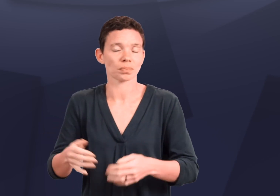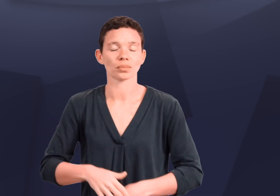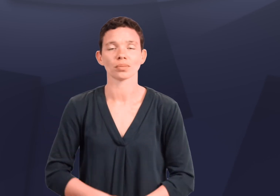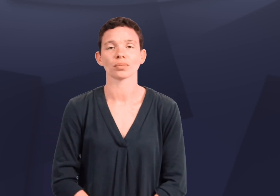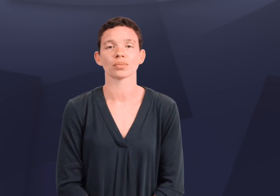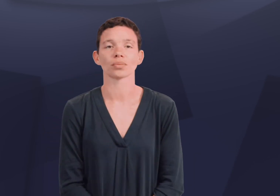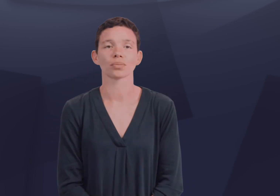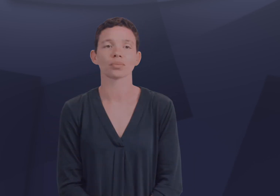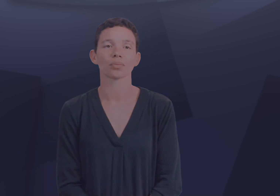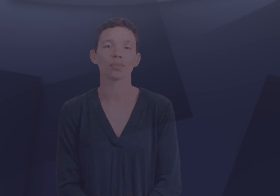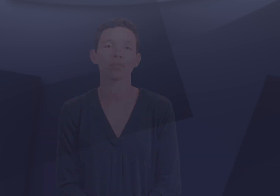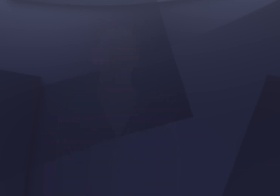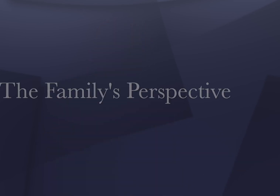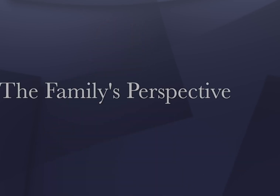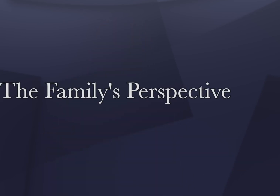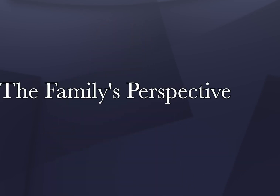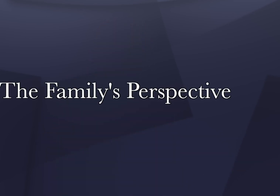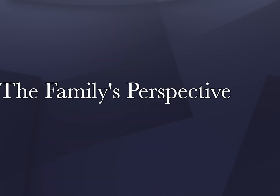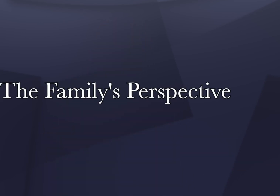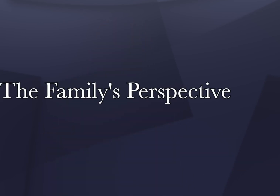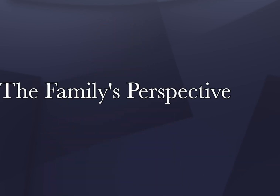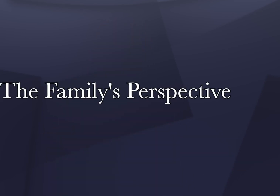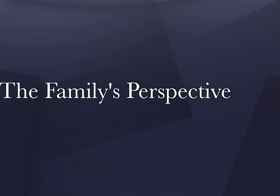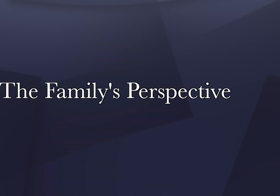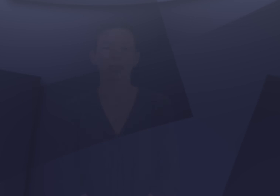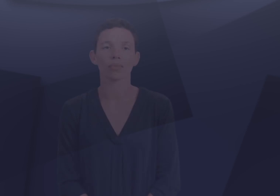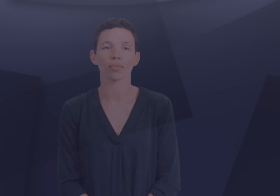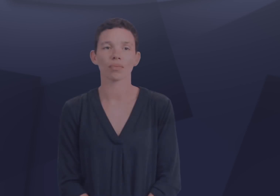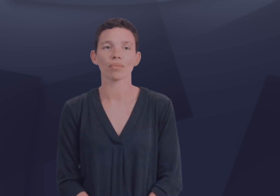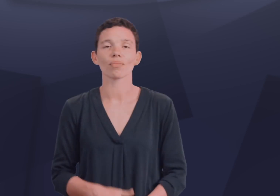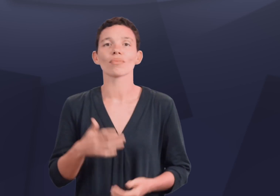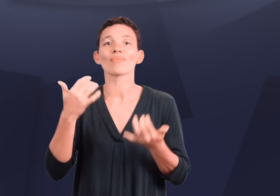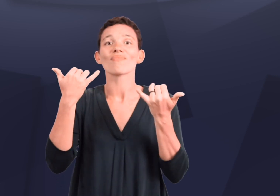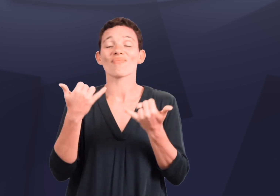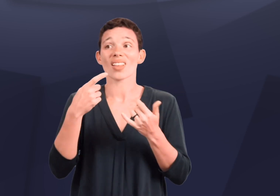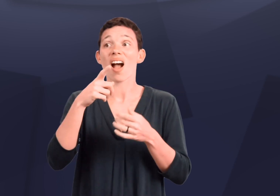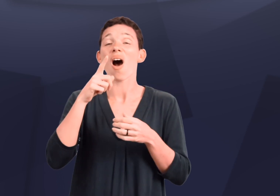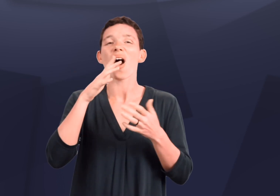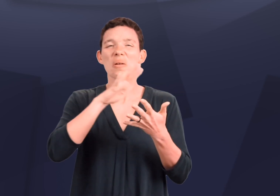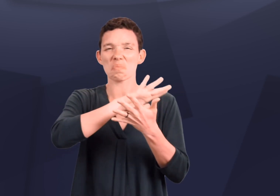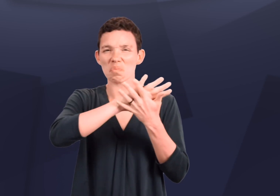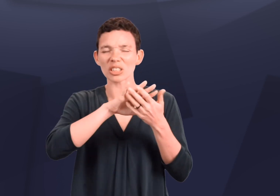How would you process and possibly address this?